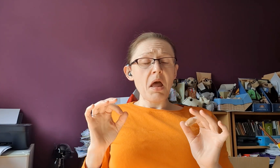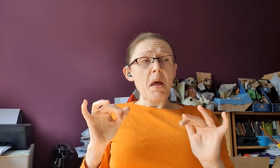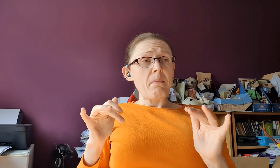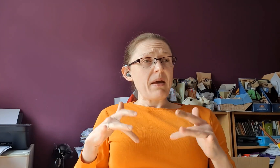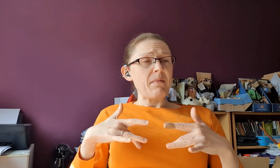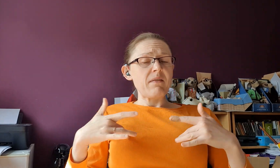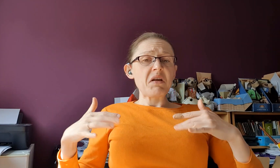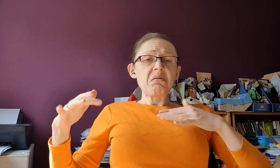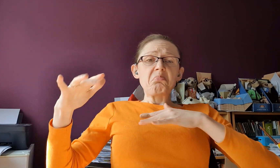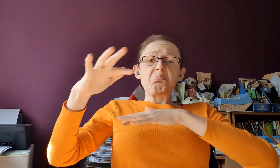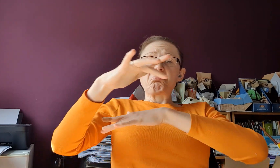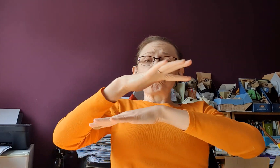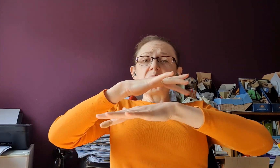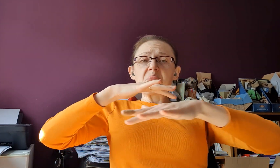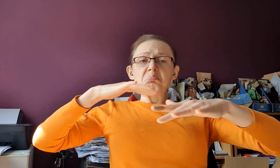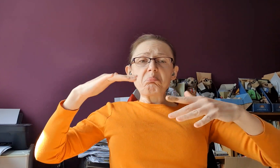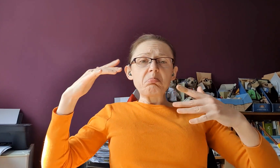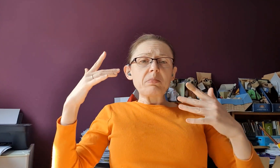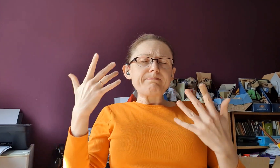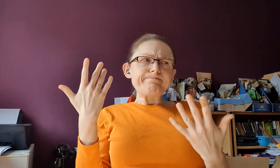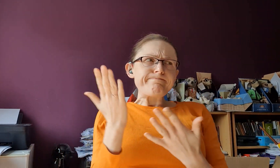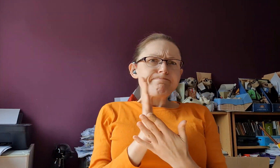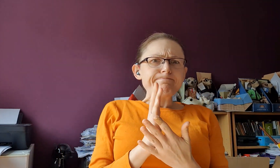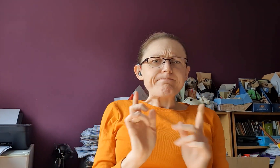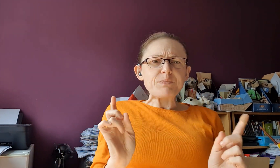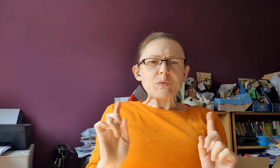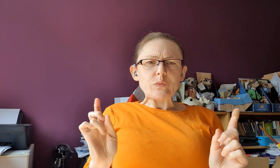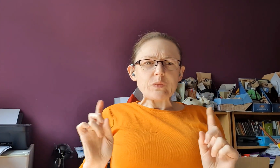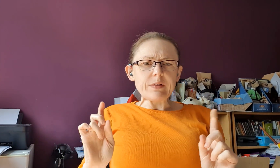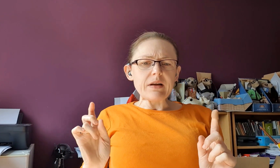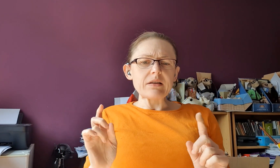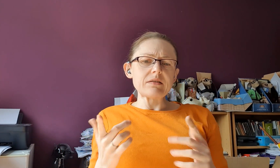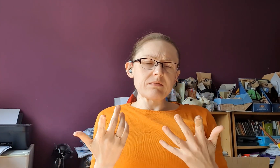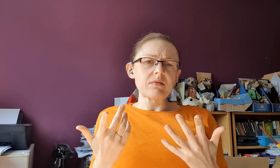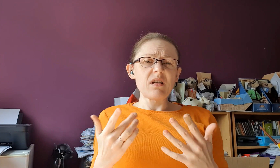Some people feel "something" but are not sure what.